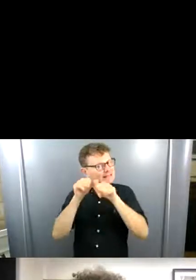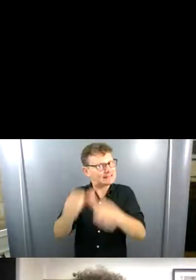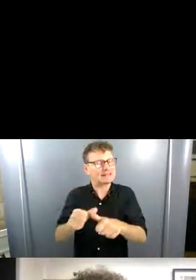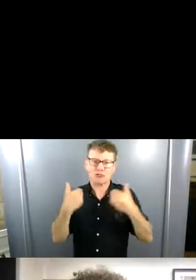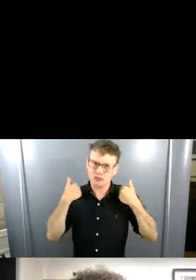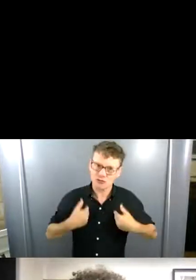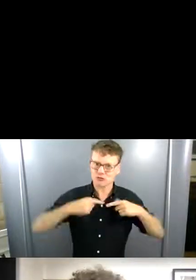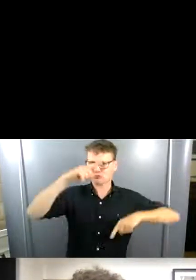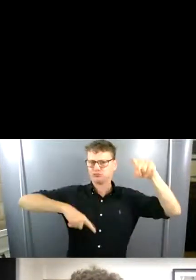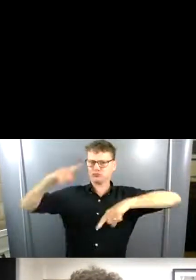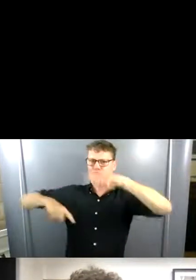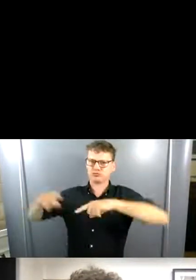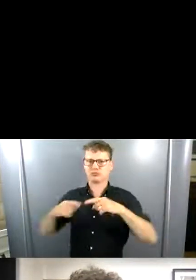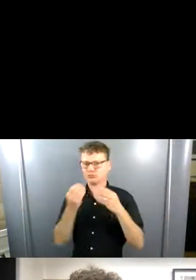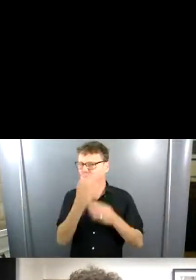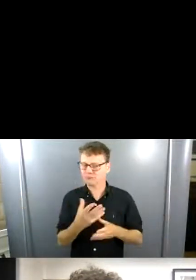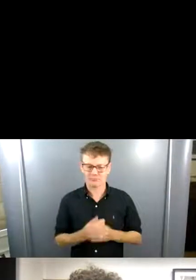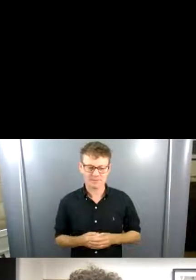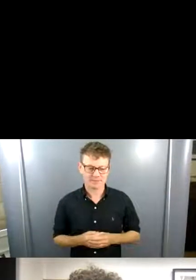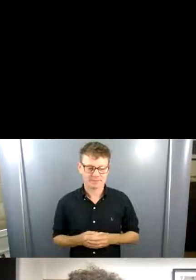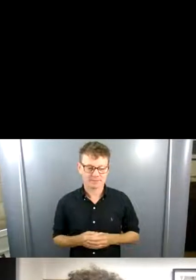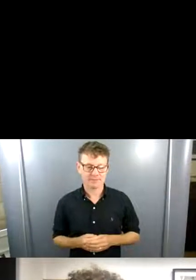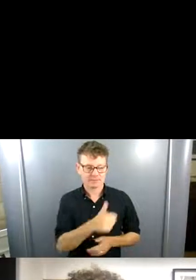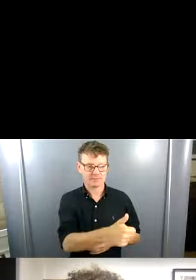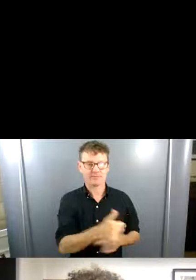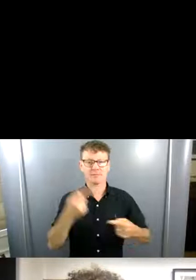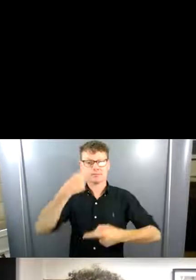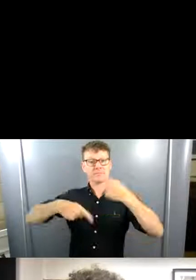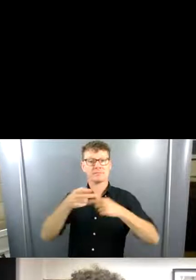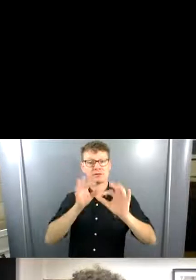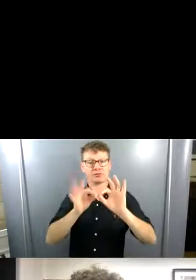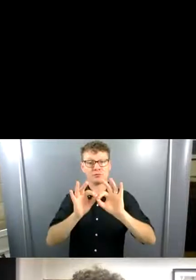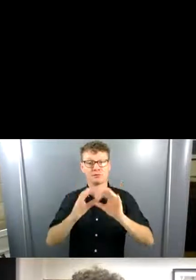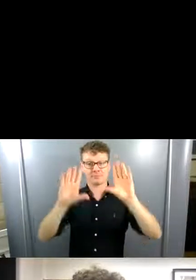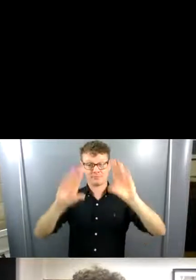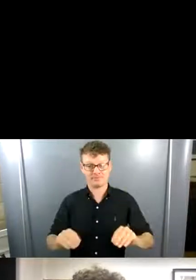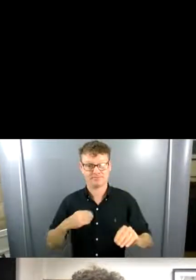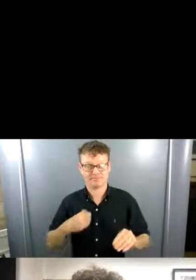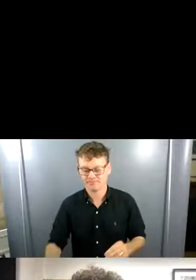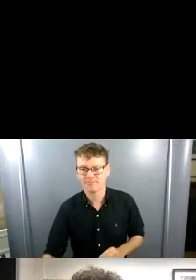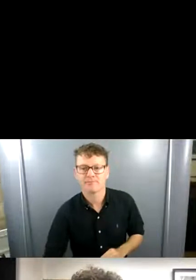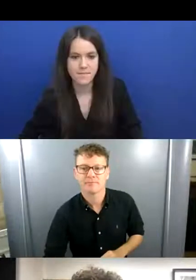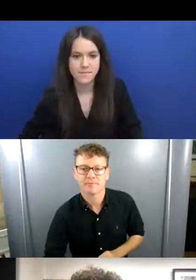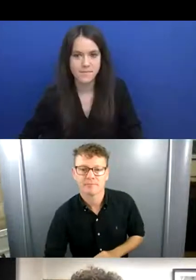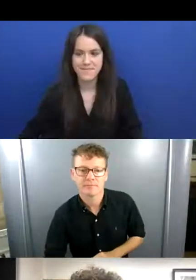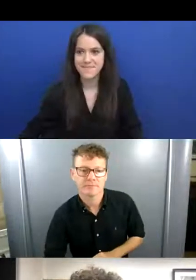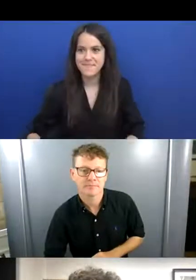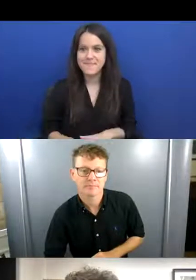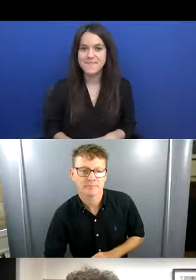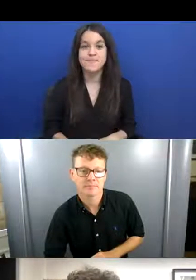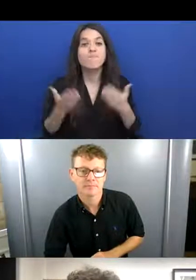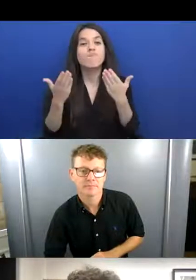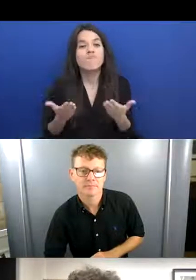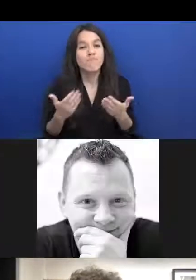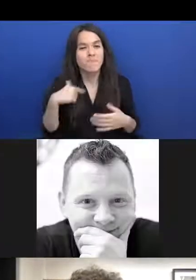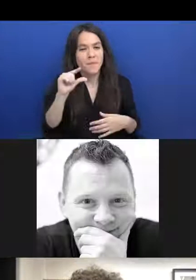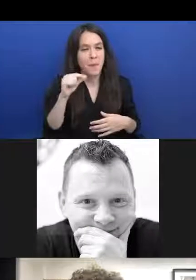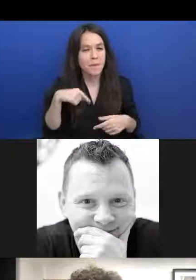so I just like to trace back a bit how I got interested in multilingualism at Warruwi and